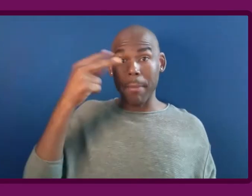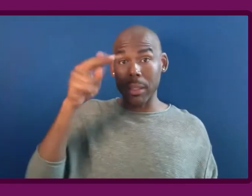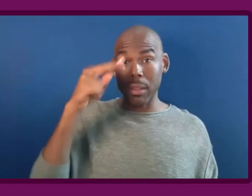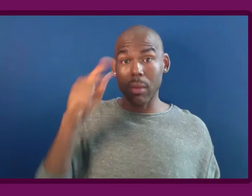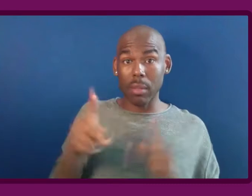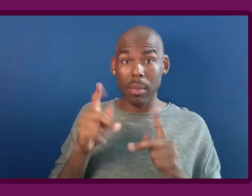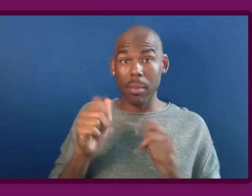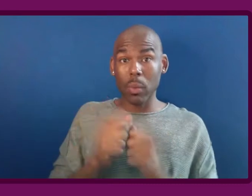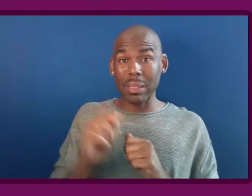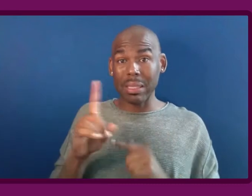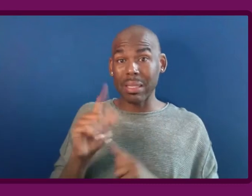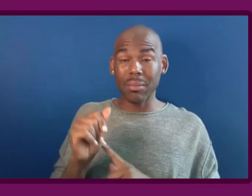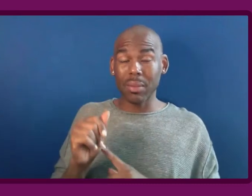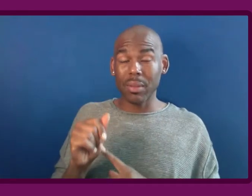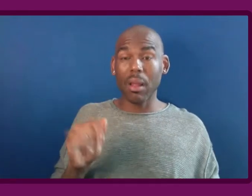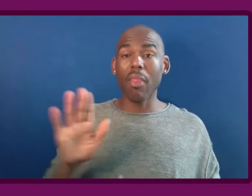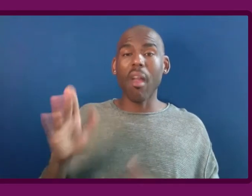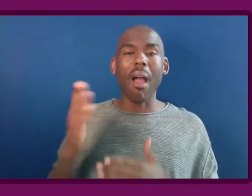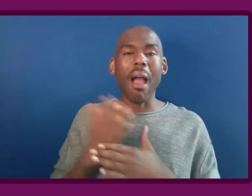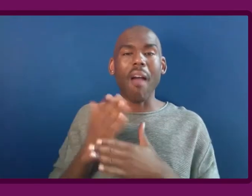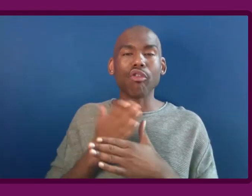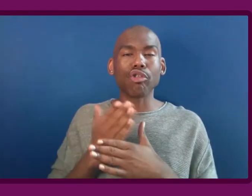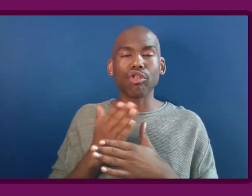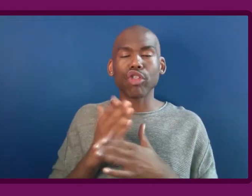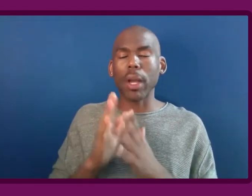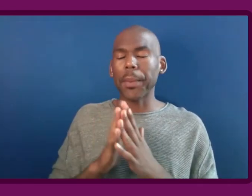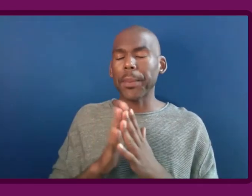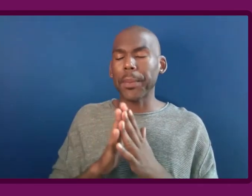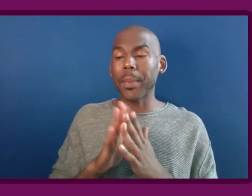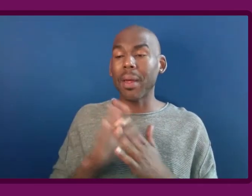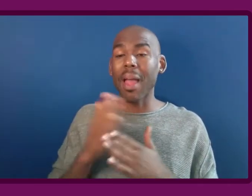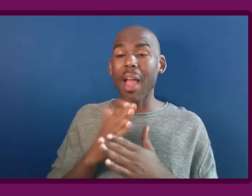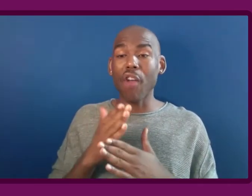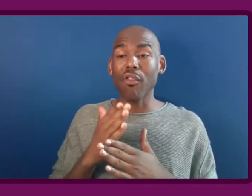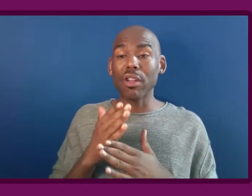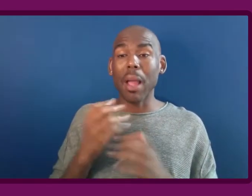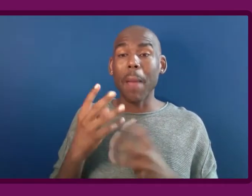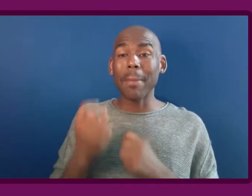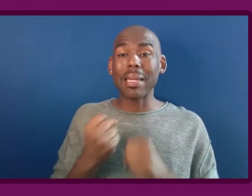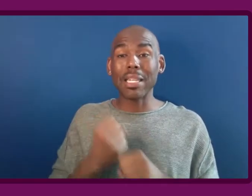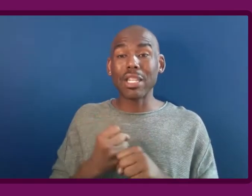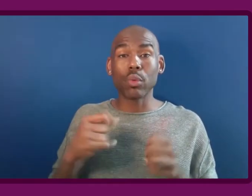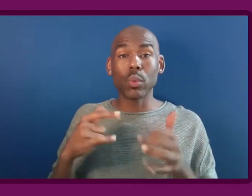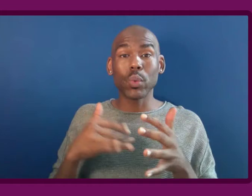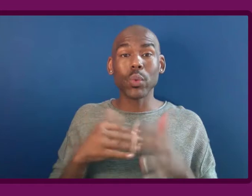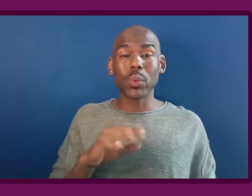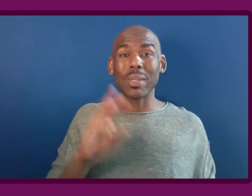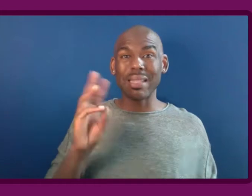people with disabilities, their average year that they can study is between sixth